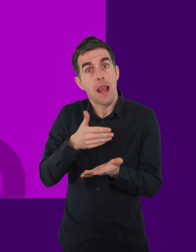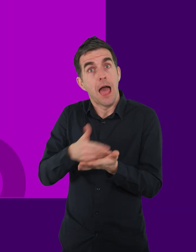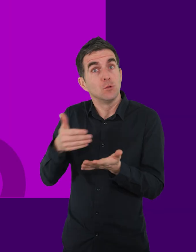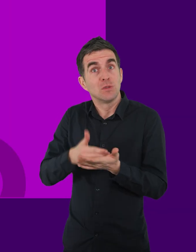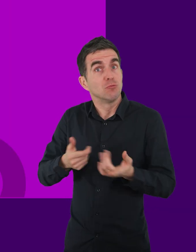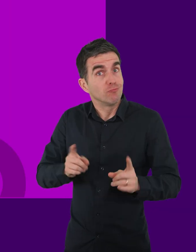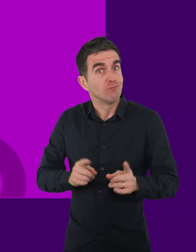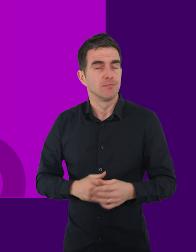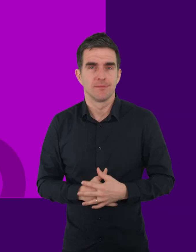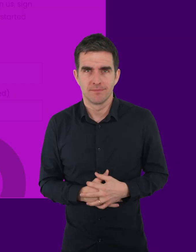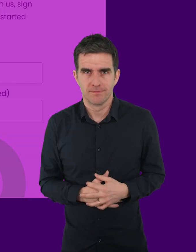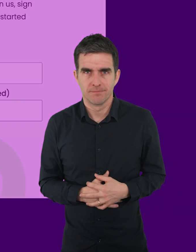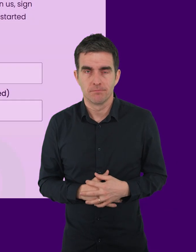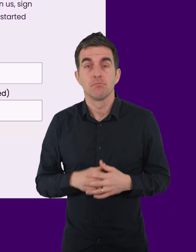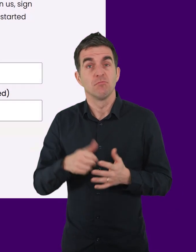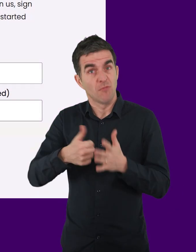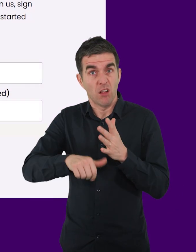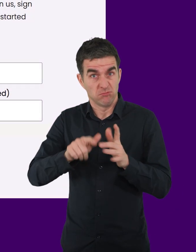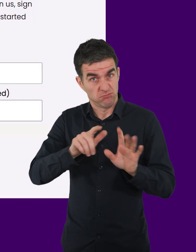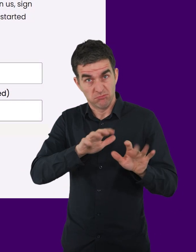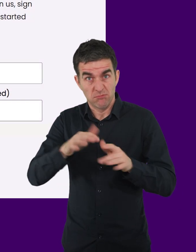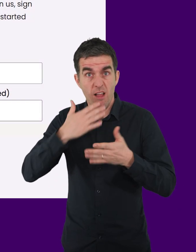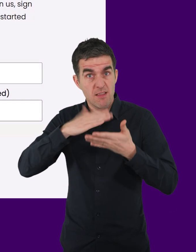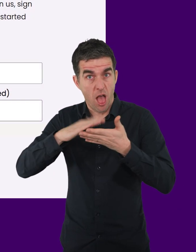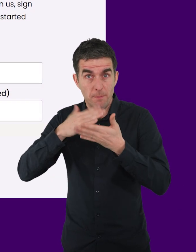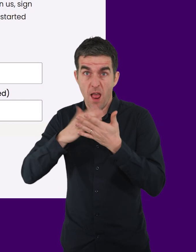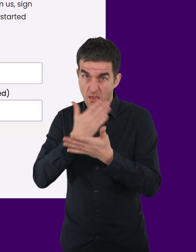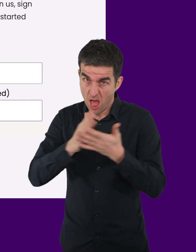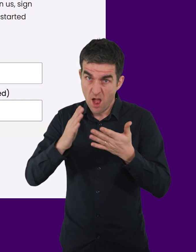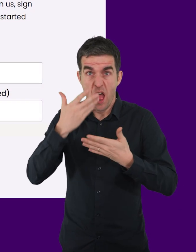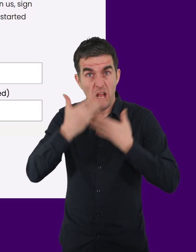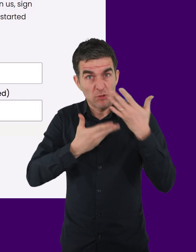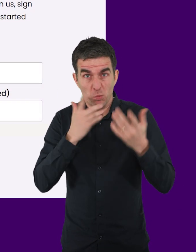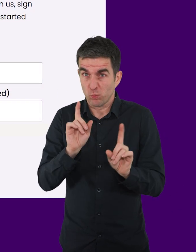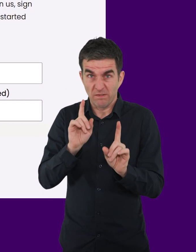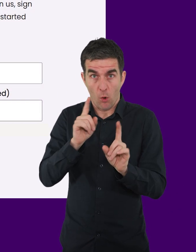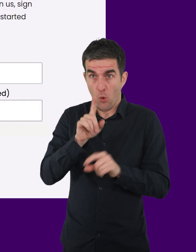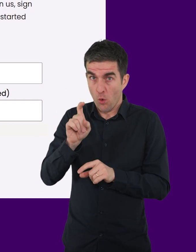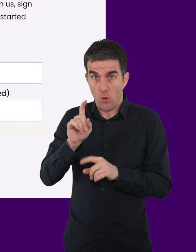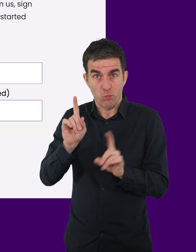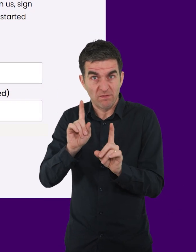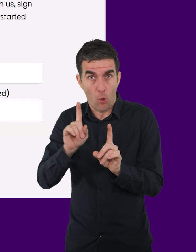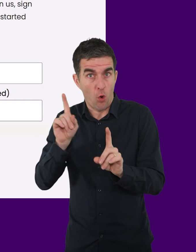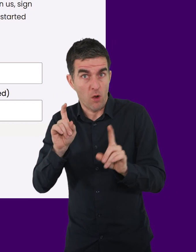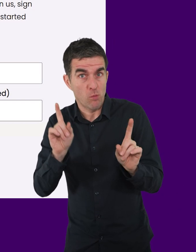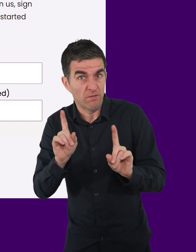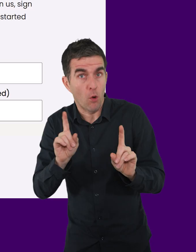Language Start by writing labels that clearly and accurately describe what your buttons do.